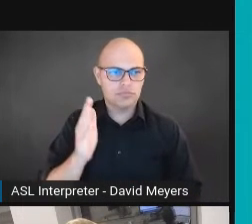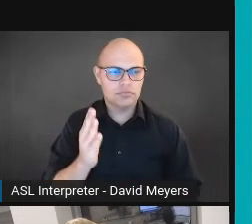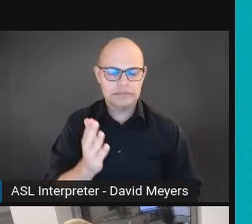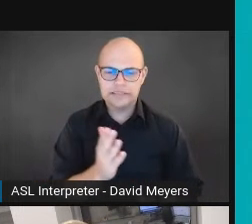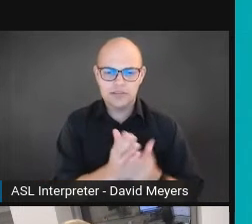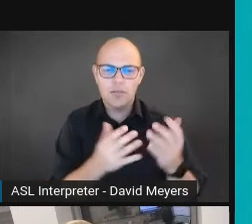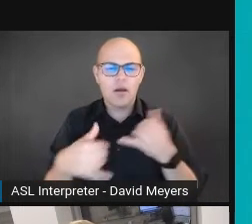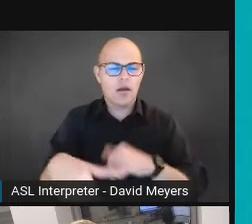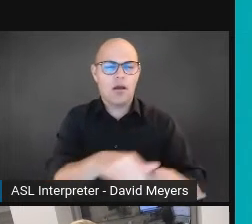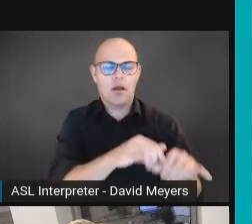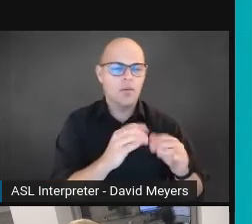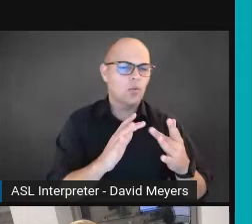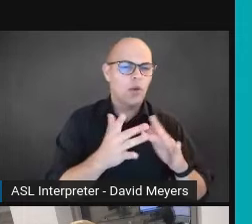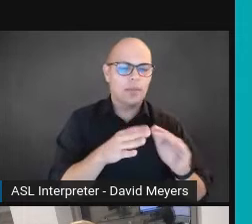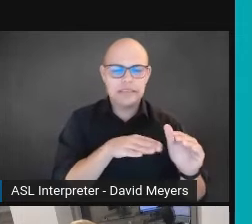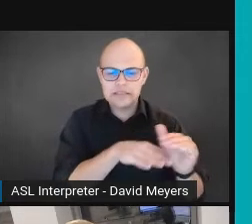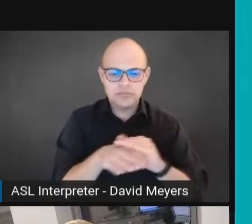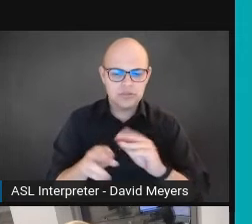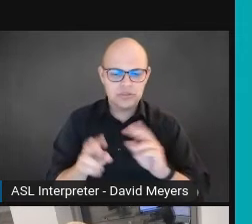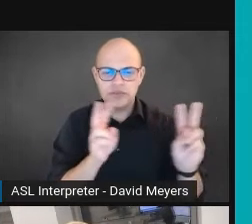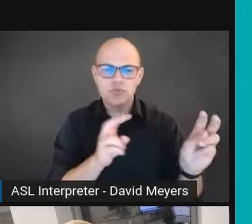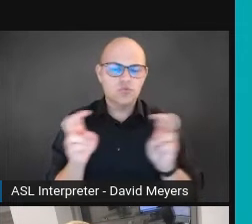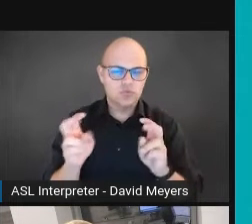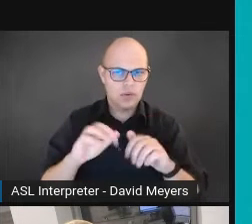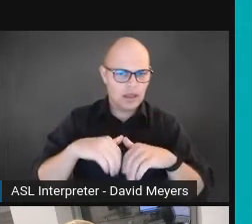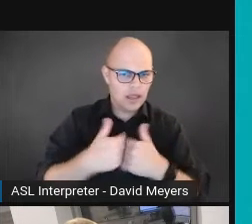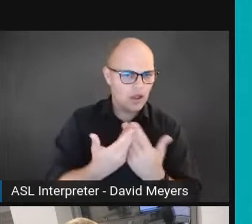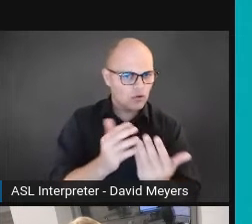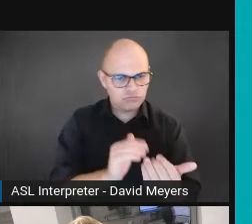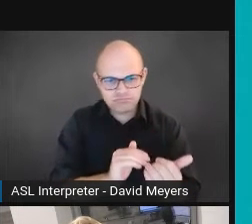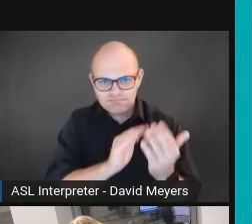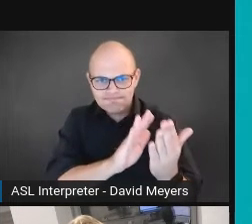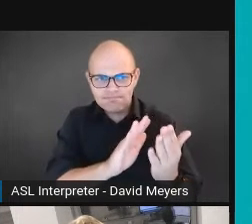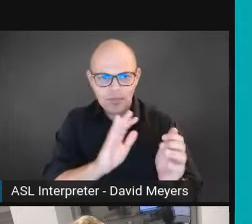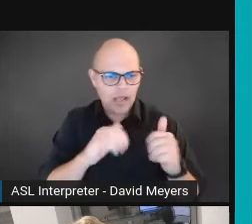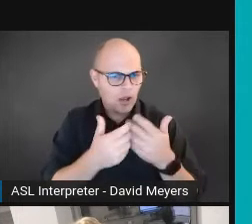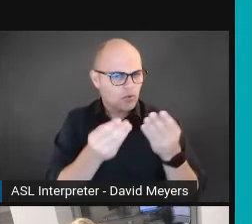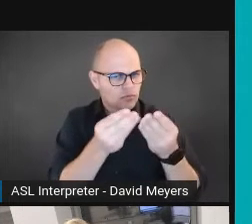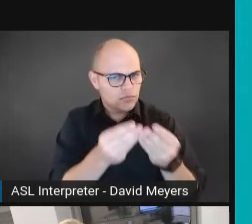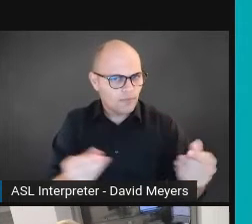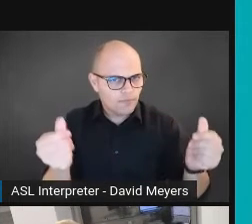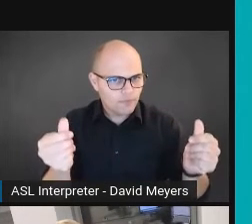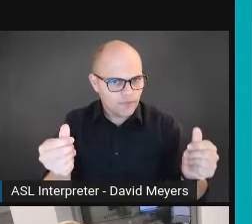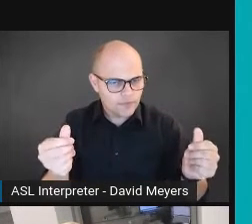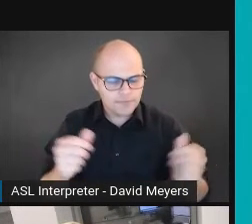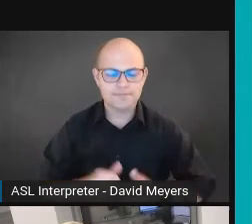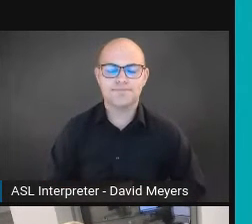and to demonstrate the most time and cost-efficient methods of resolving them.